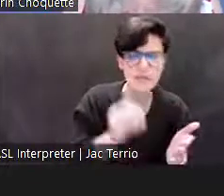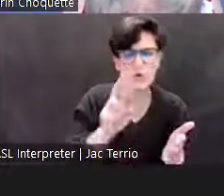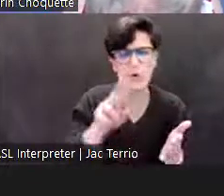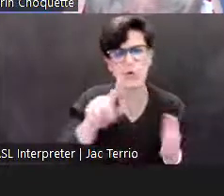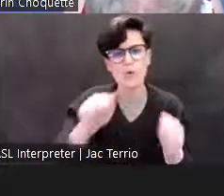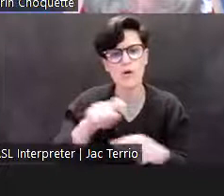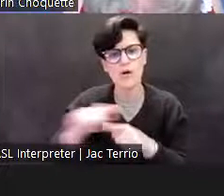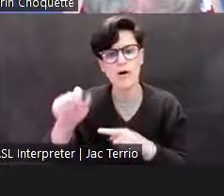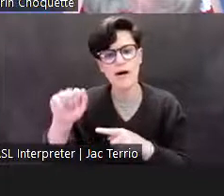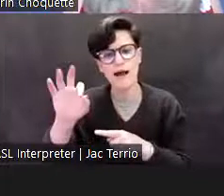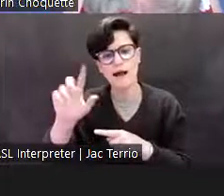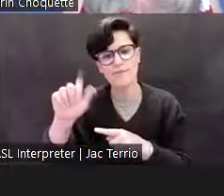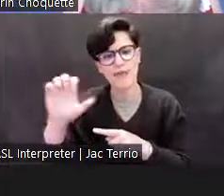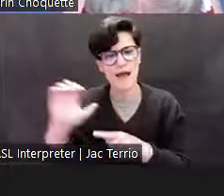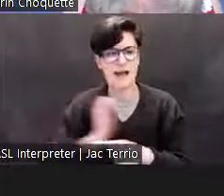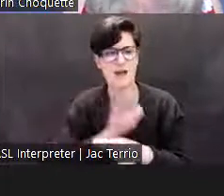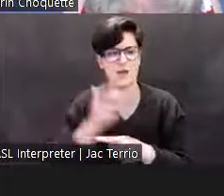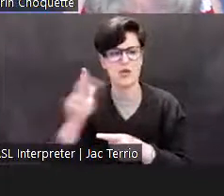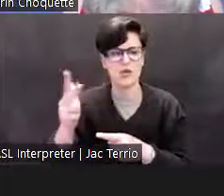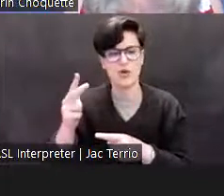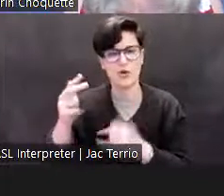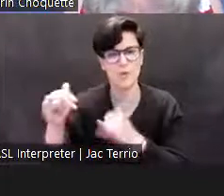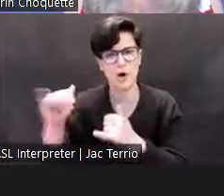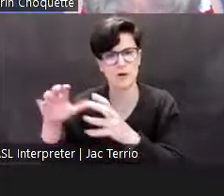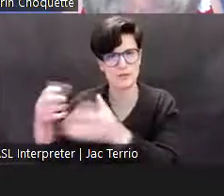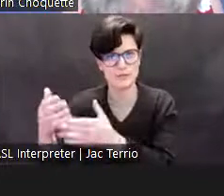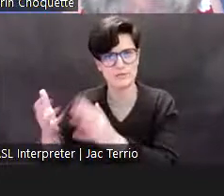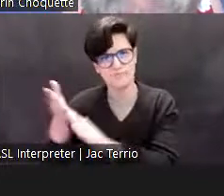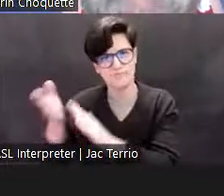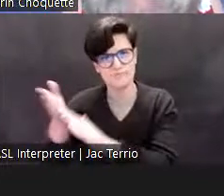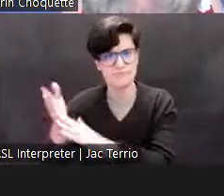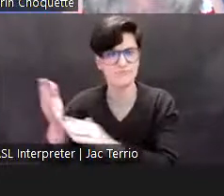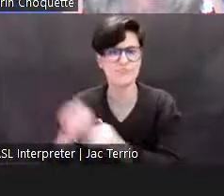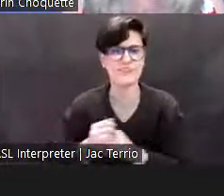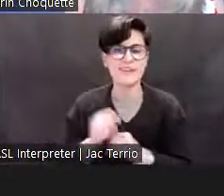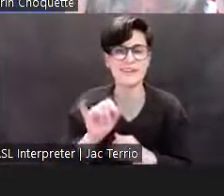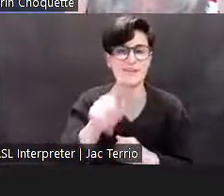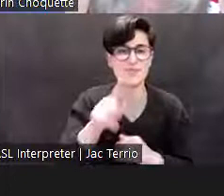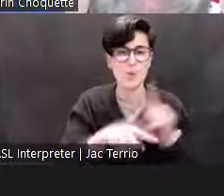15:54:35 administrator. If you have questions about Connecticut Fmla, which is the job protected,